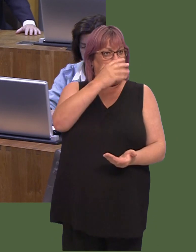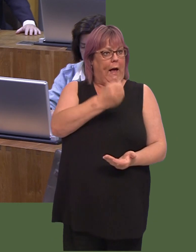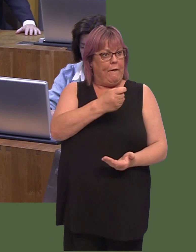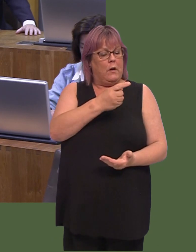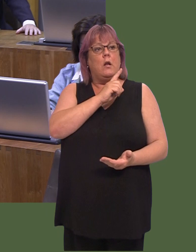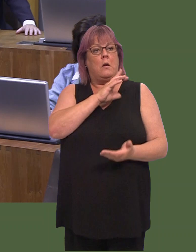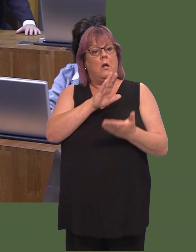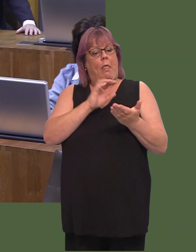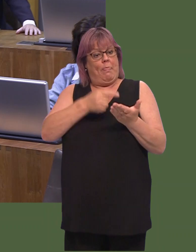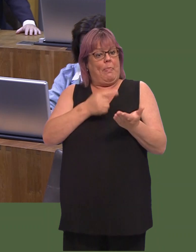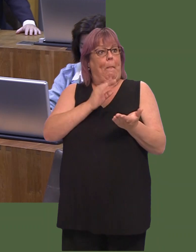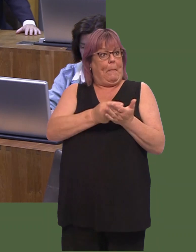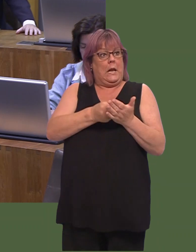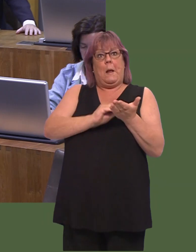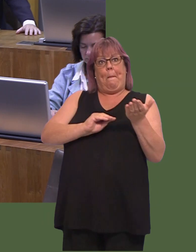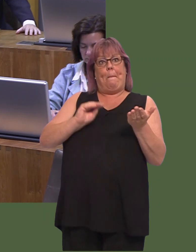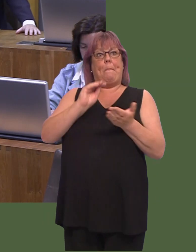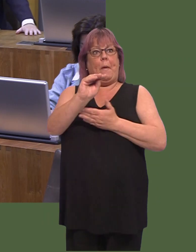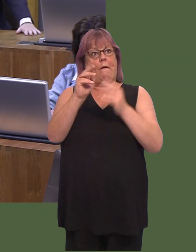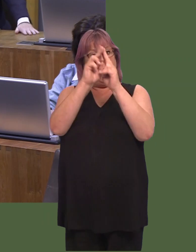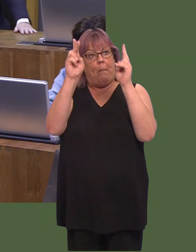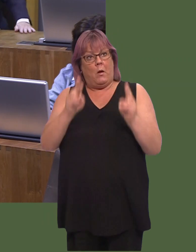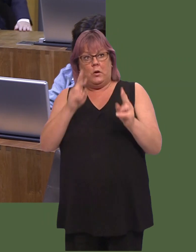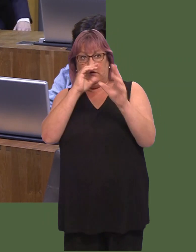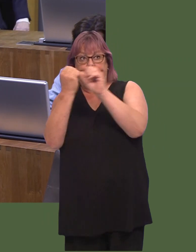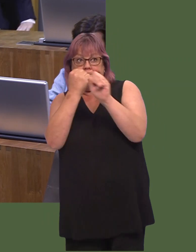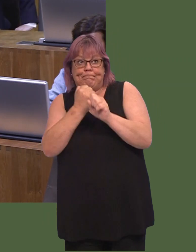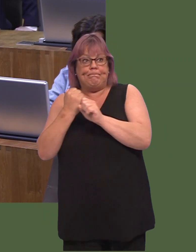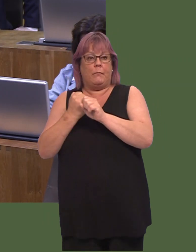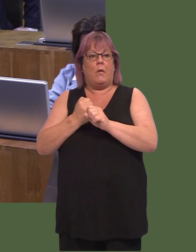It's only right then that they contribute back to the upkeep of those buildings and